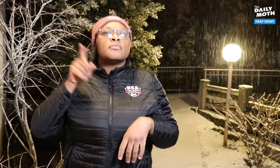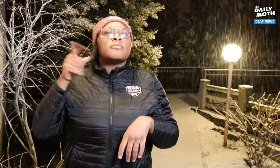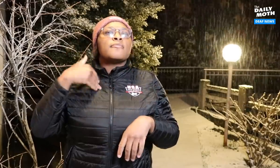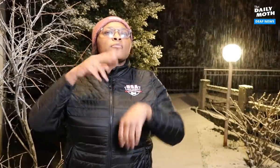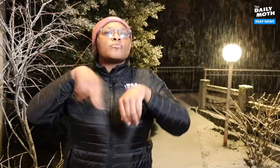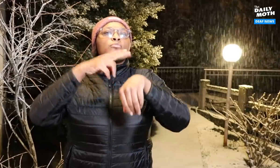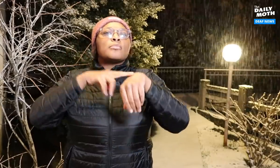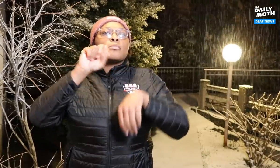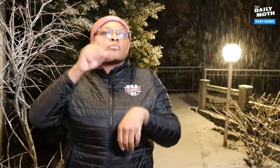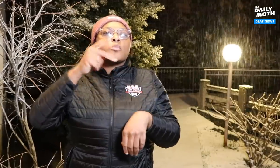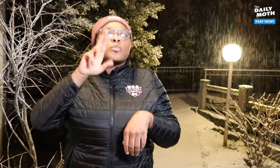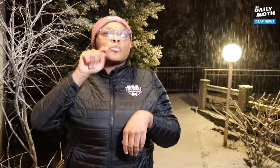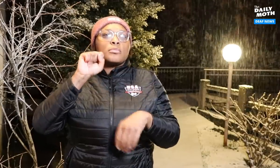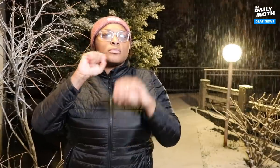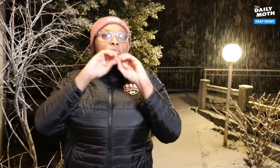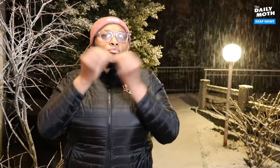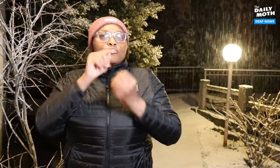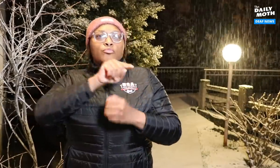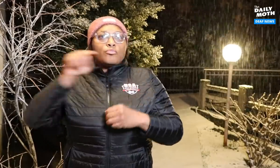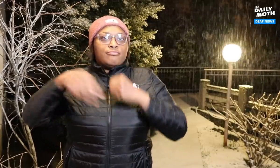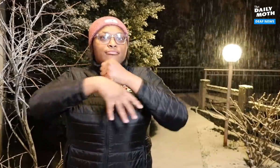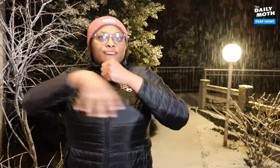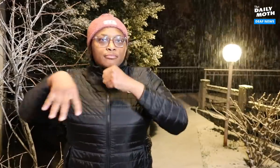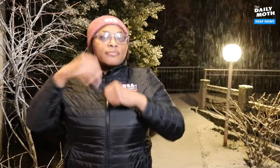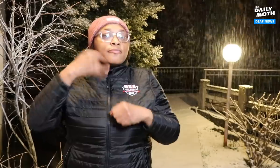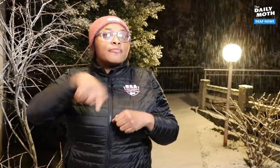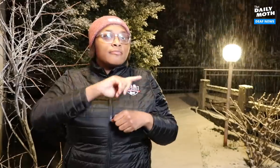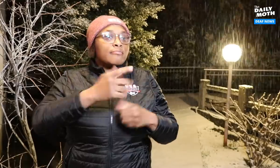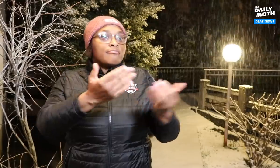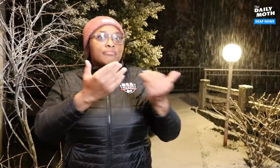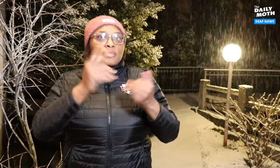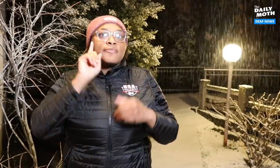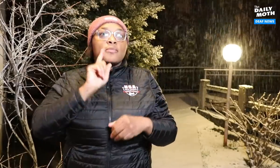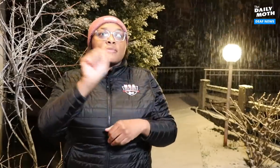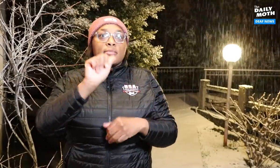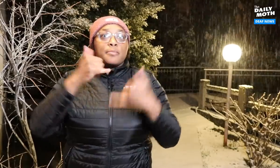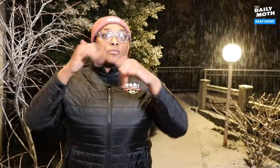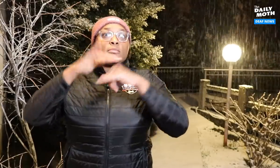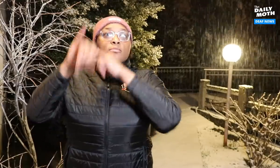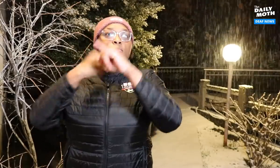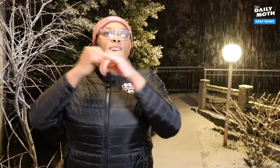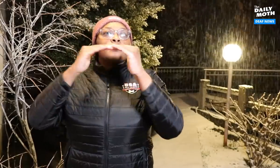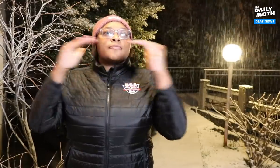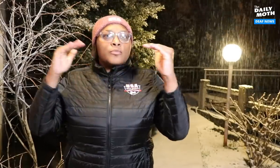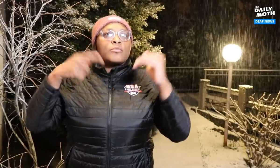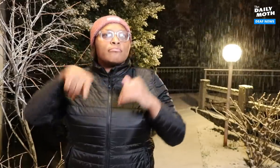They have their national sports organizations and if their deaf athletes want to play on the international level,